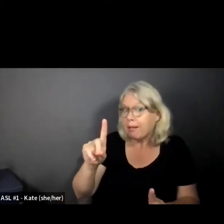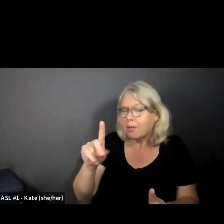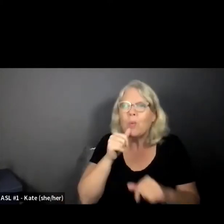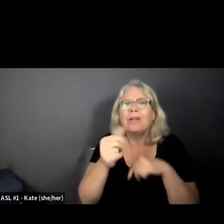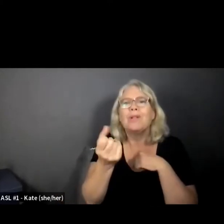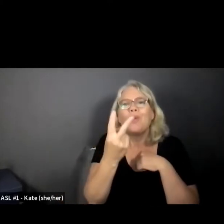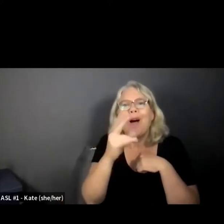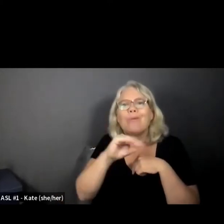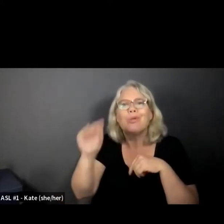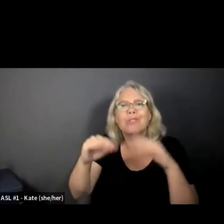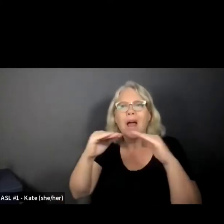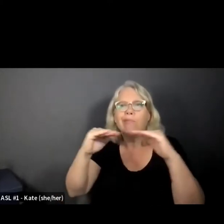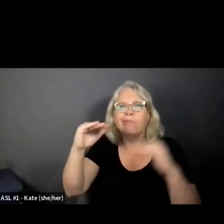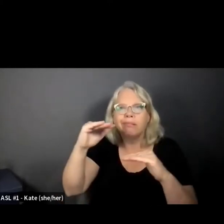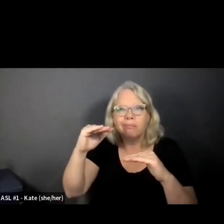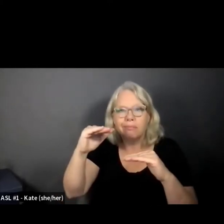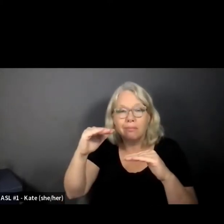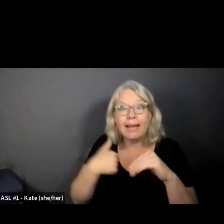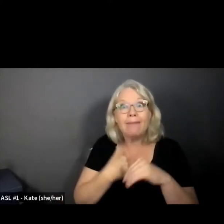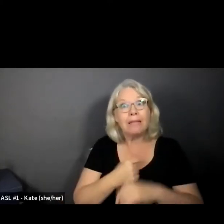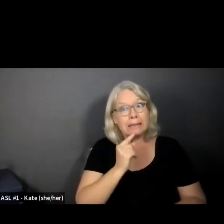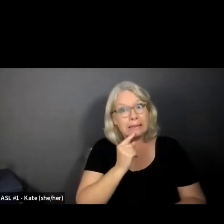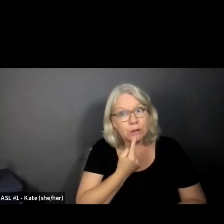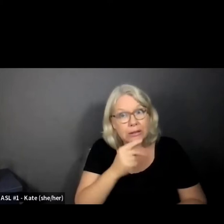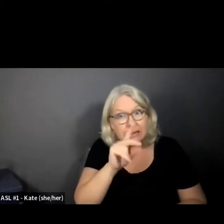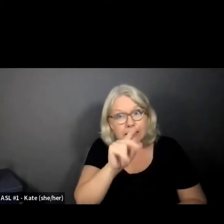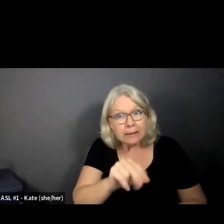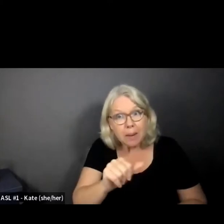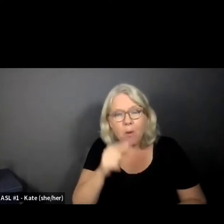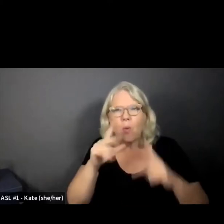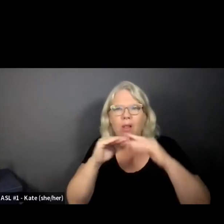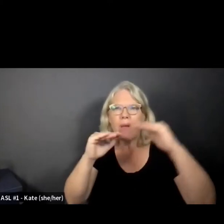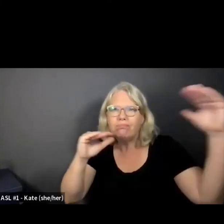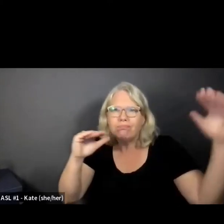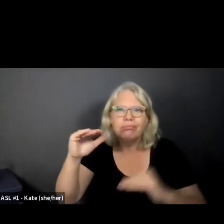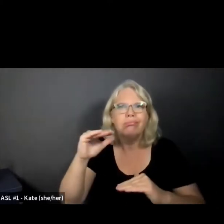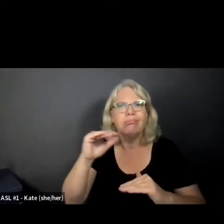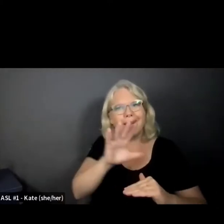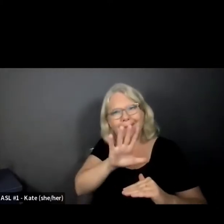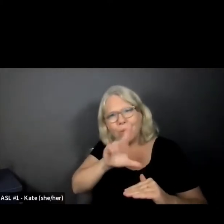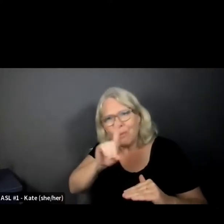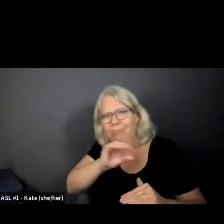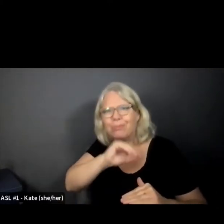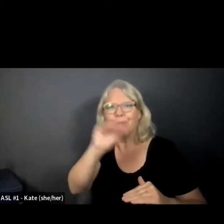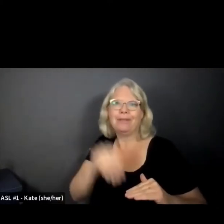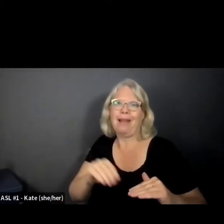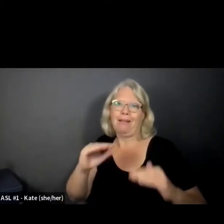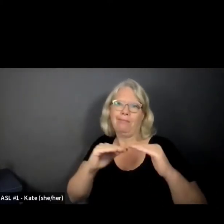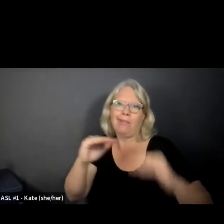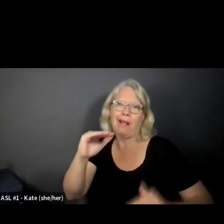IF SERIOUSLY DISABLED, YOU'LL EARN 51% LESS.